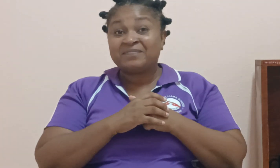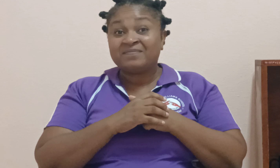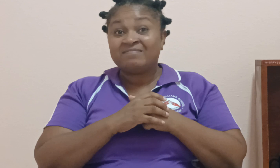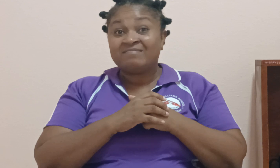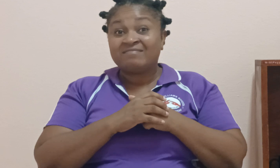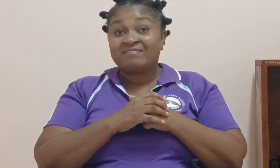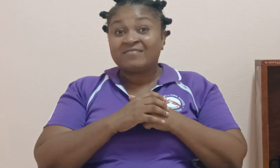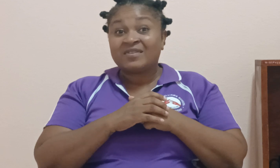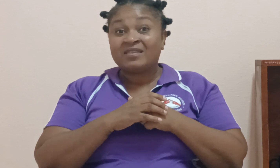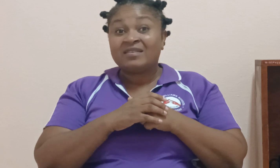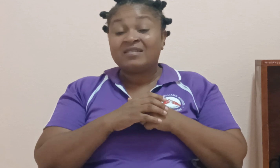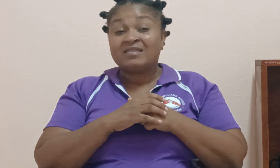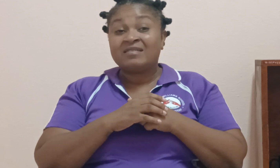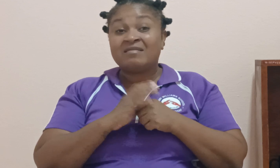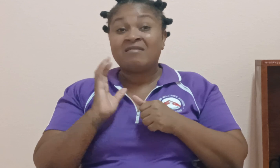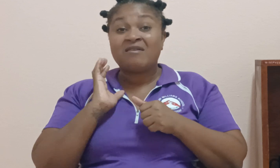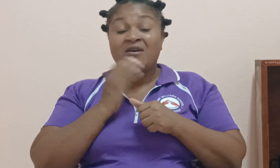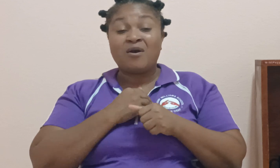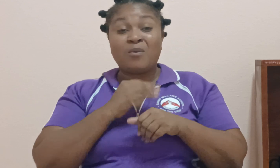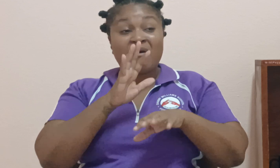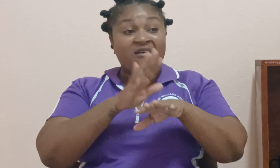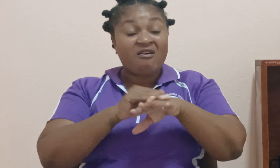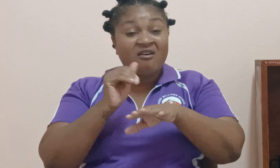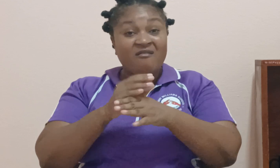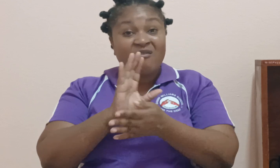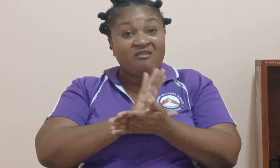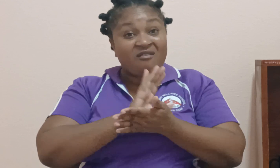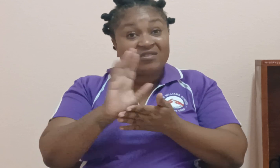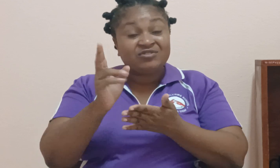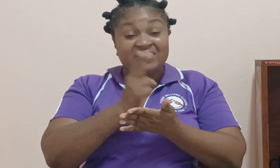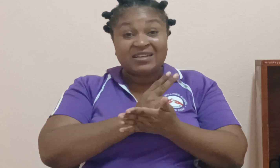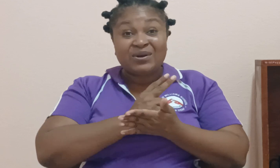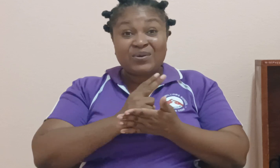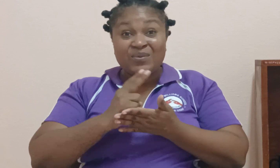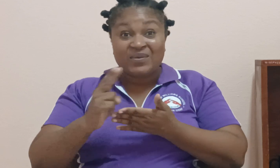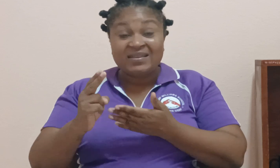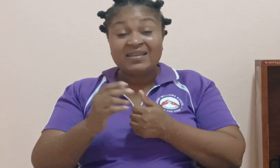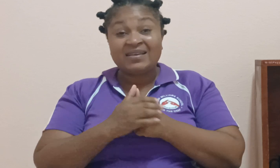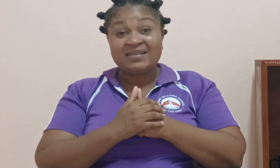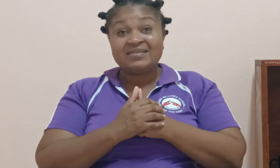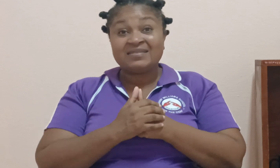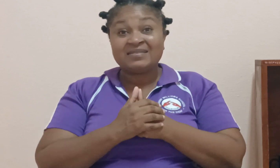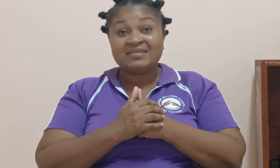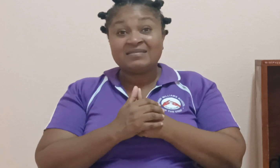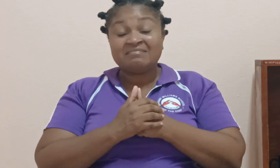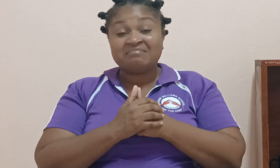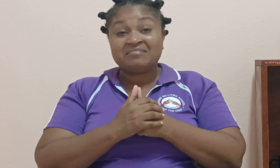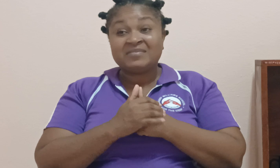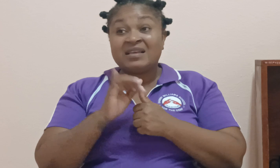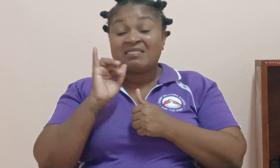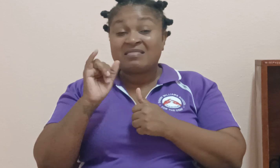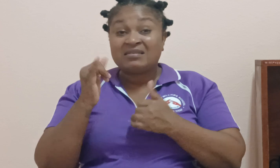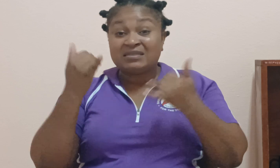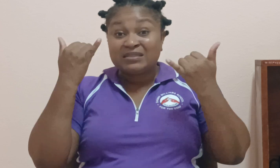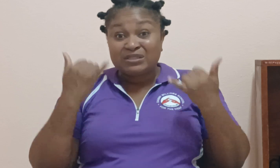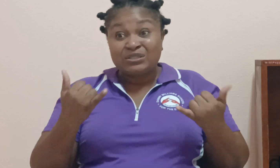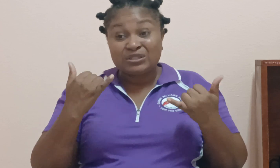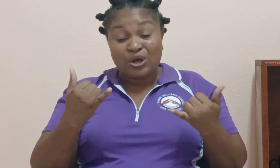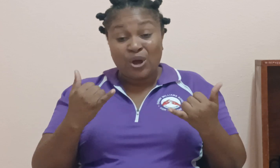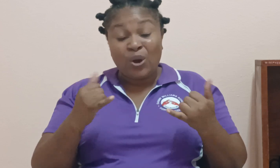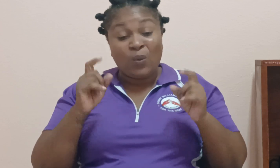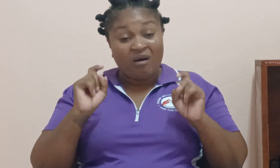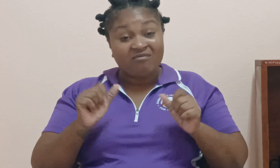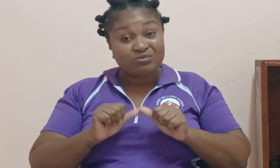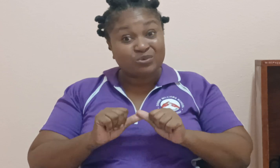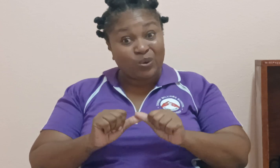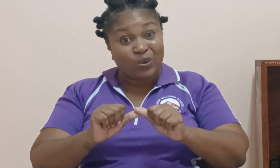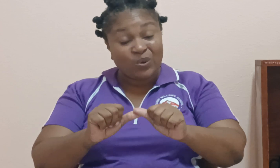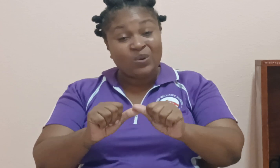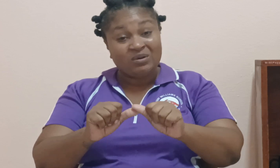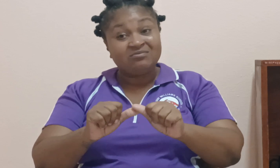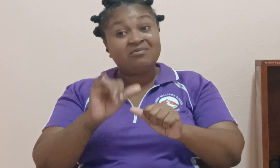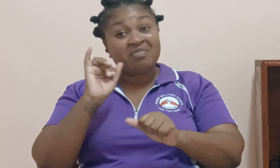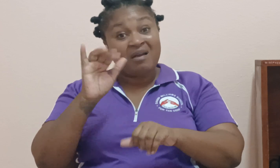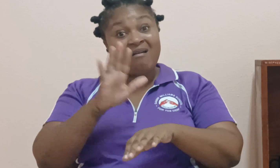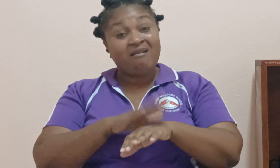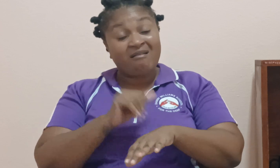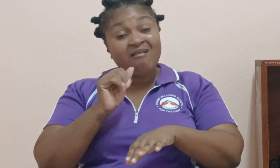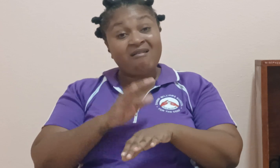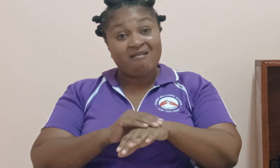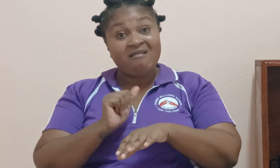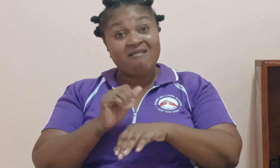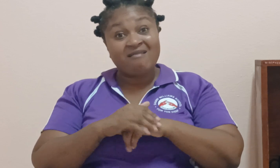call to consecration and holiness is a present and continuous call.